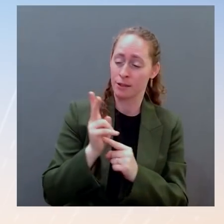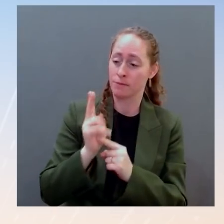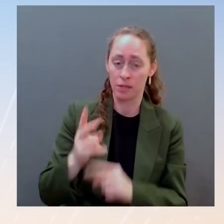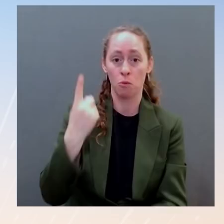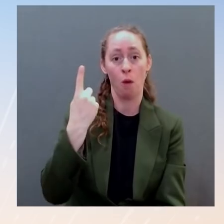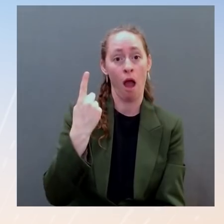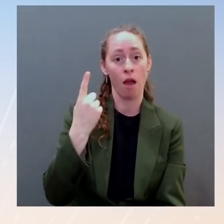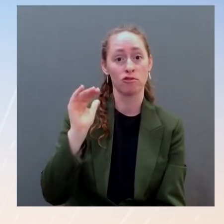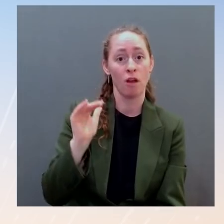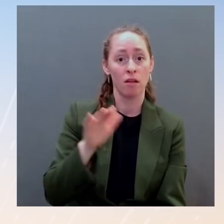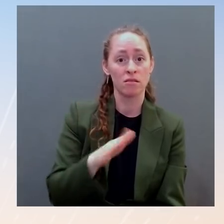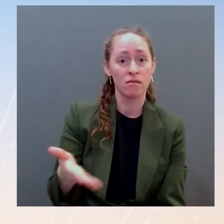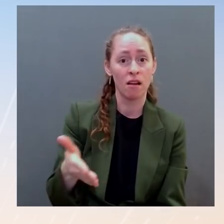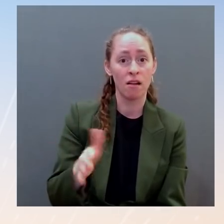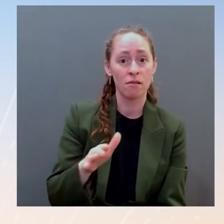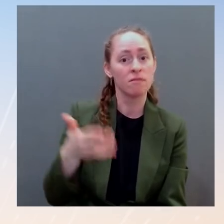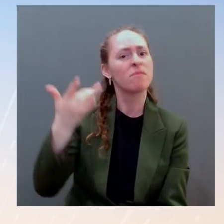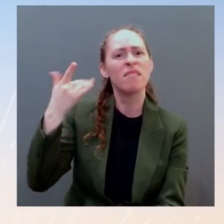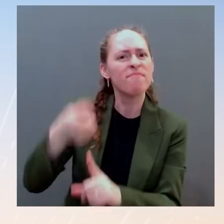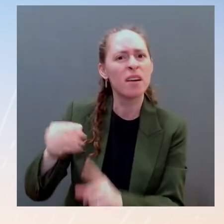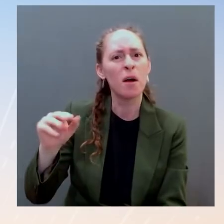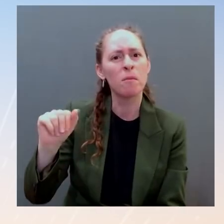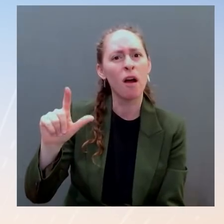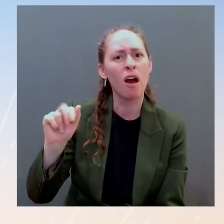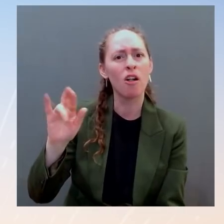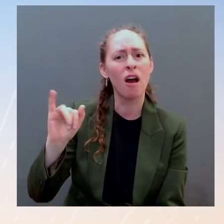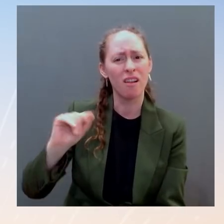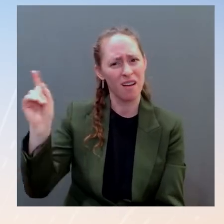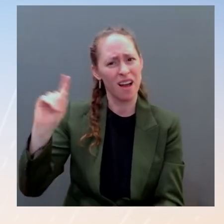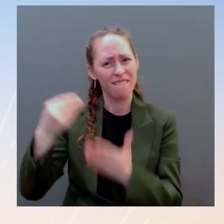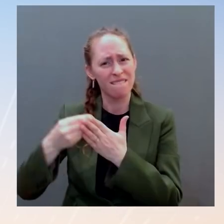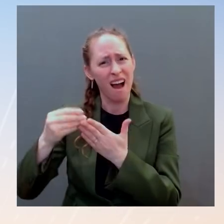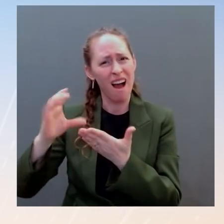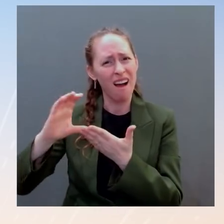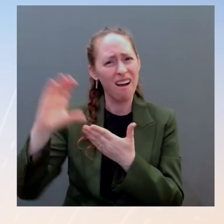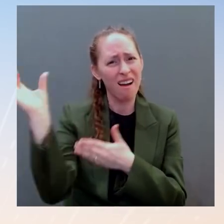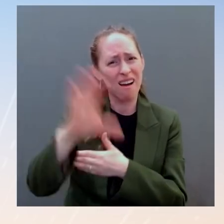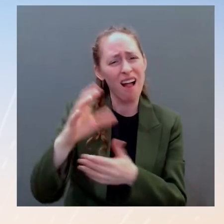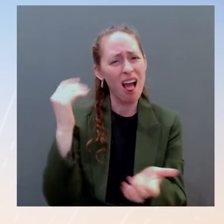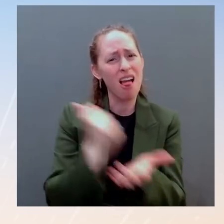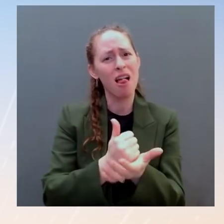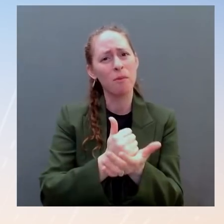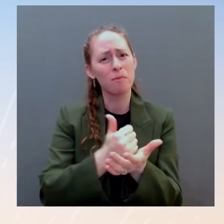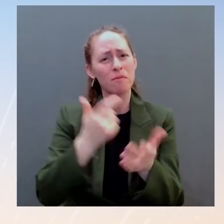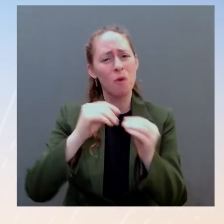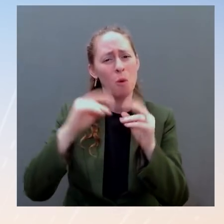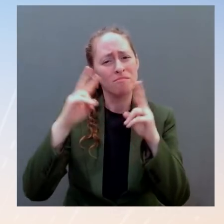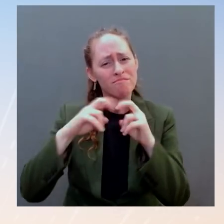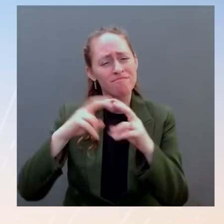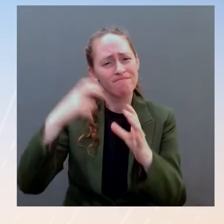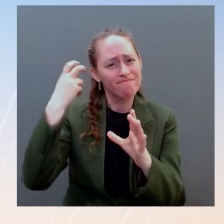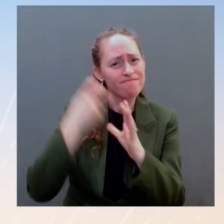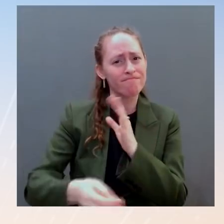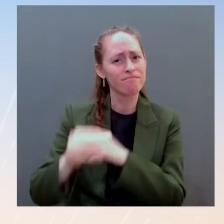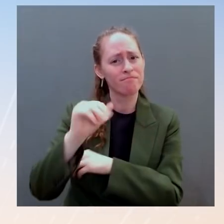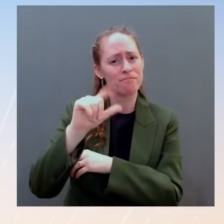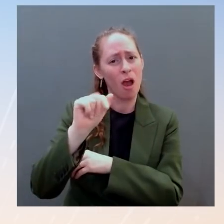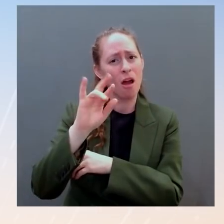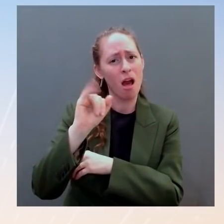Ms. Psaki: It's obviously something the President cares deeply about, as we do as an administration. I don't have anything for you in terms of predictions of additional funding.